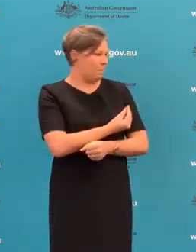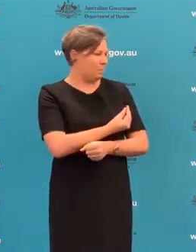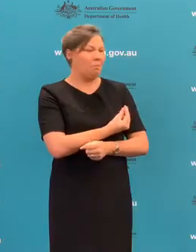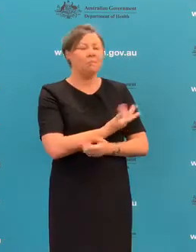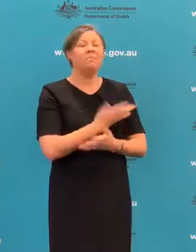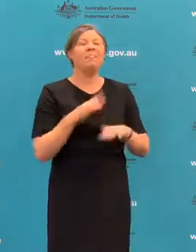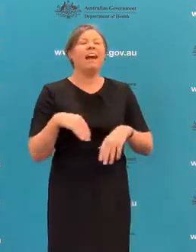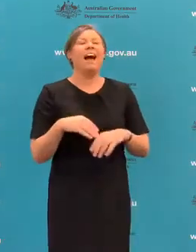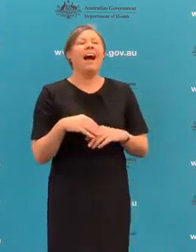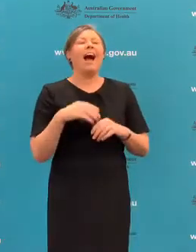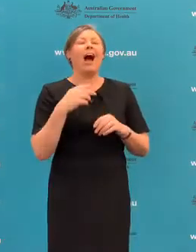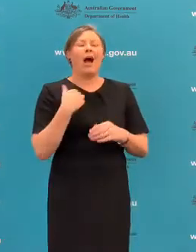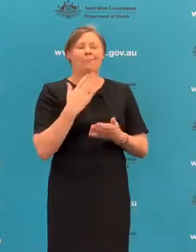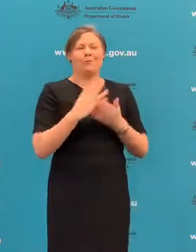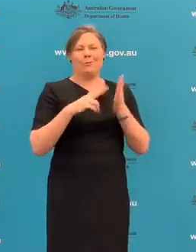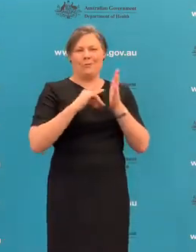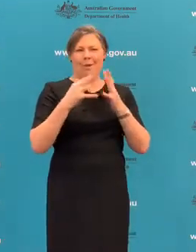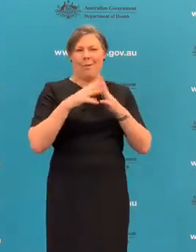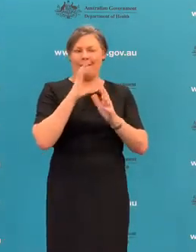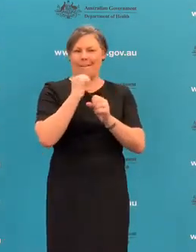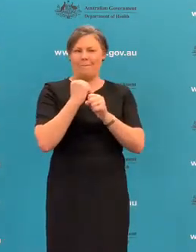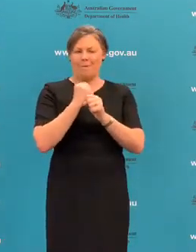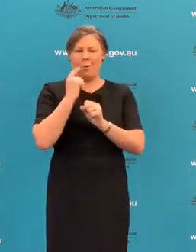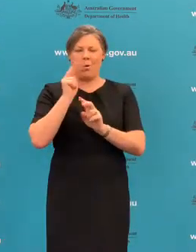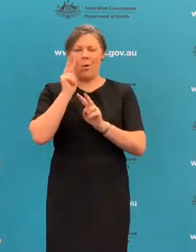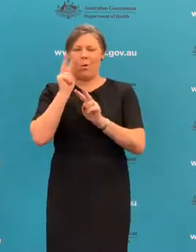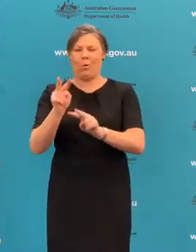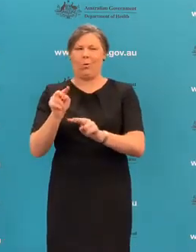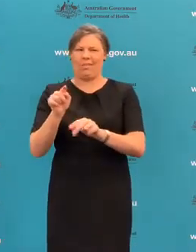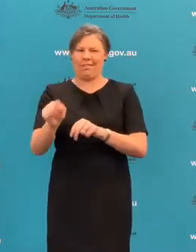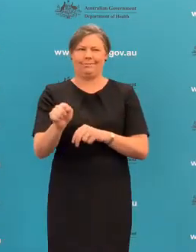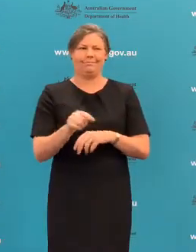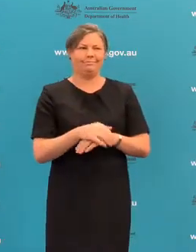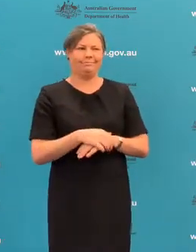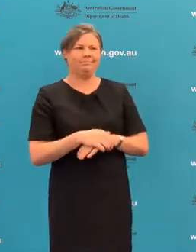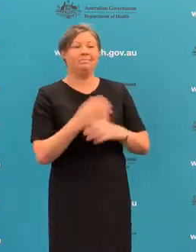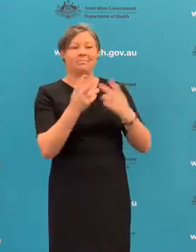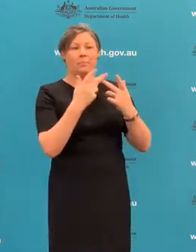Reporter: Yeah, so wondering as we wait for a vaccination,